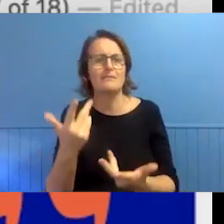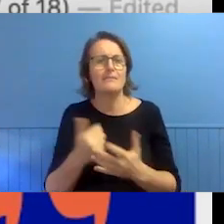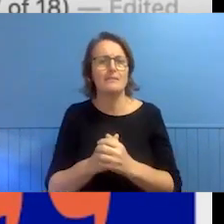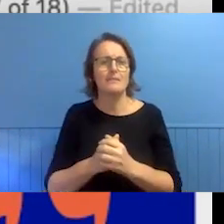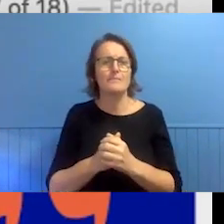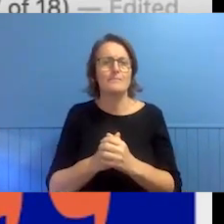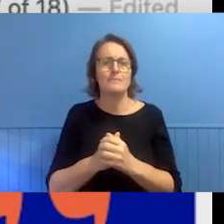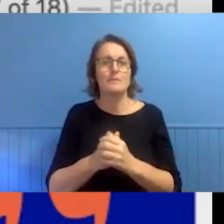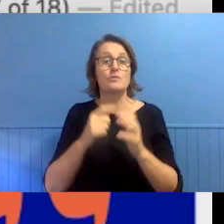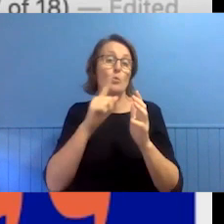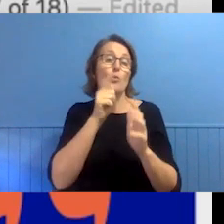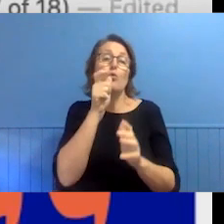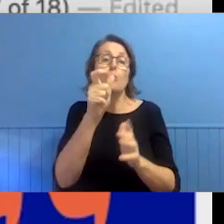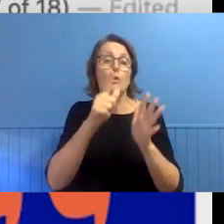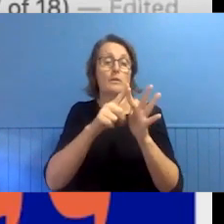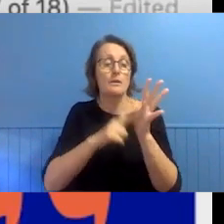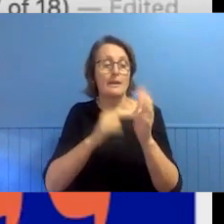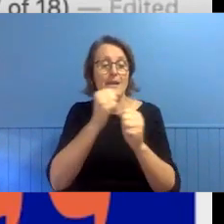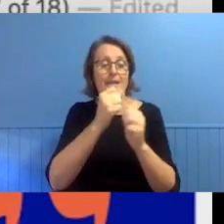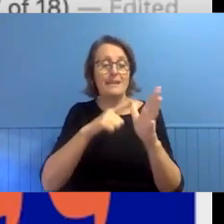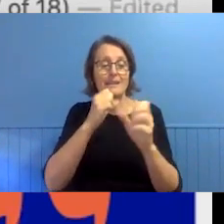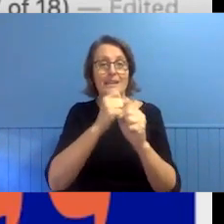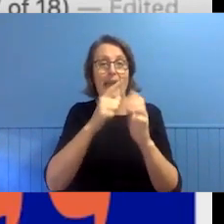popularity of content, the number of viewers isn't the only measure of